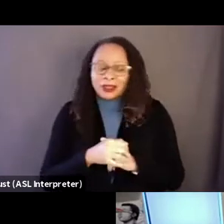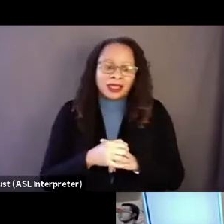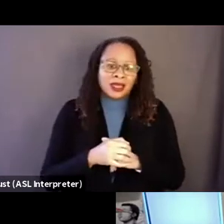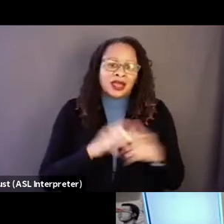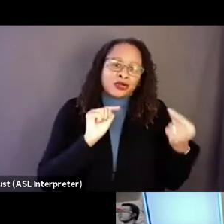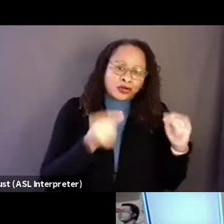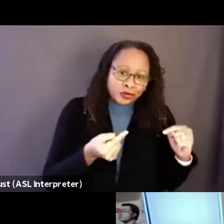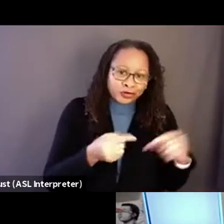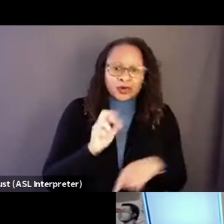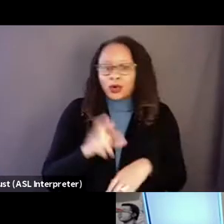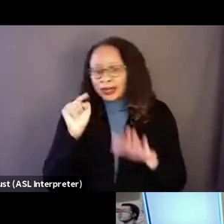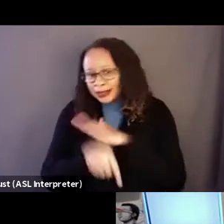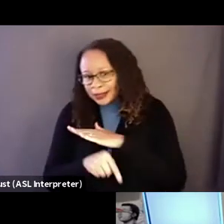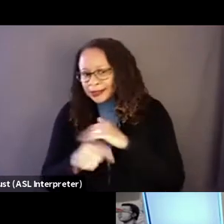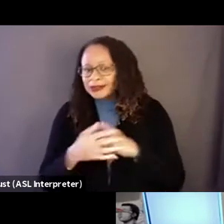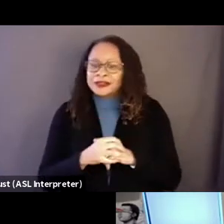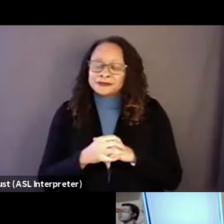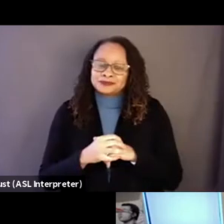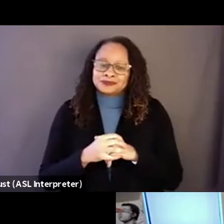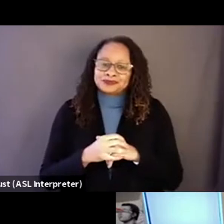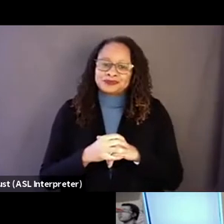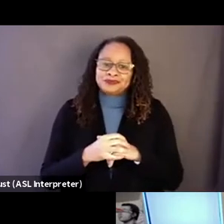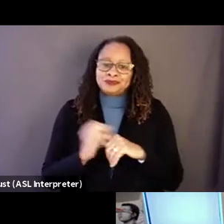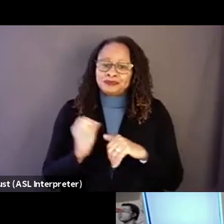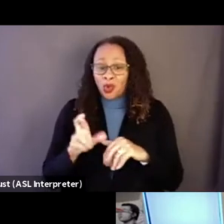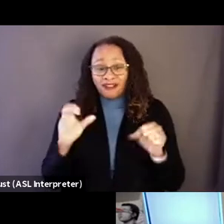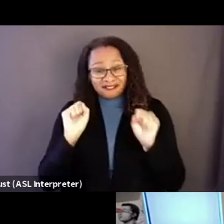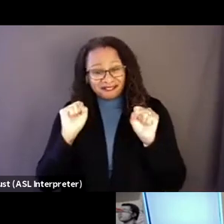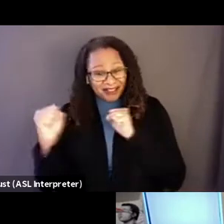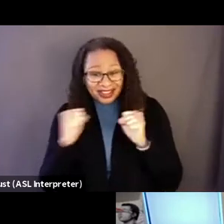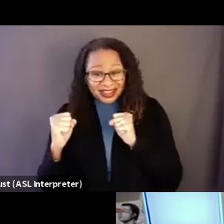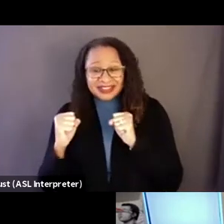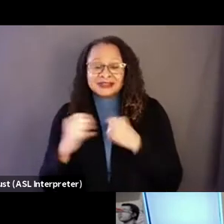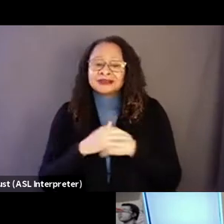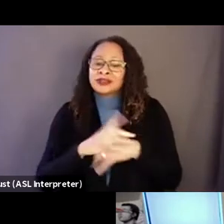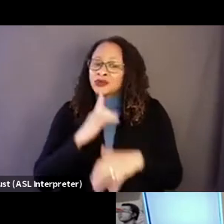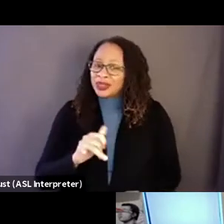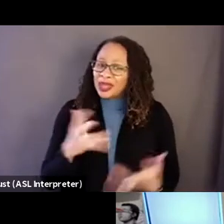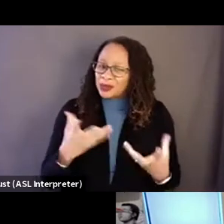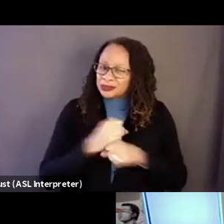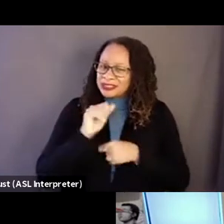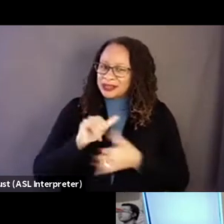or being killed or fighting, I really wanted to make something that showed us living